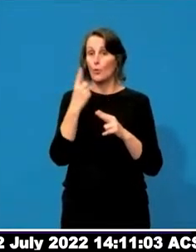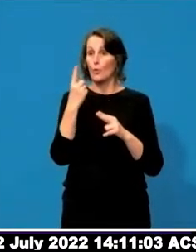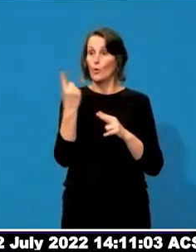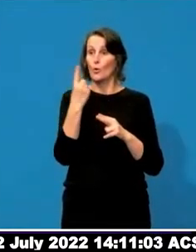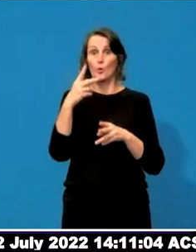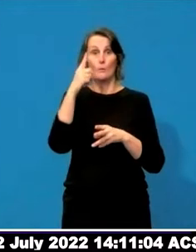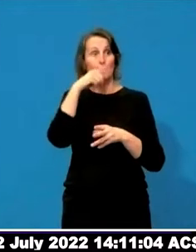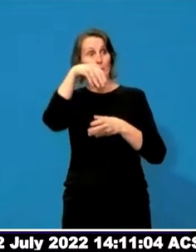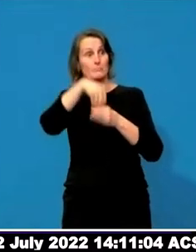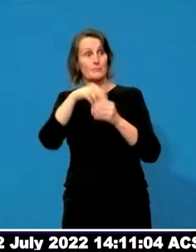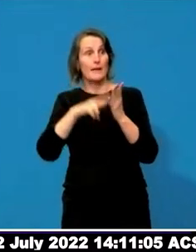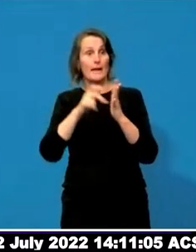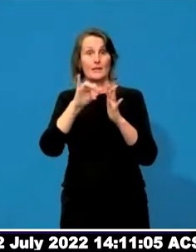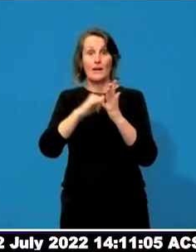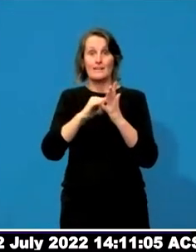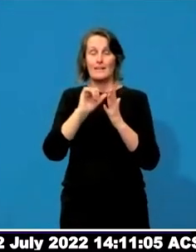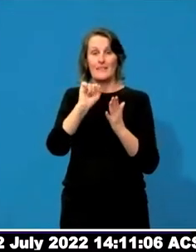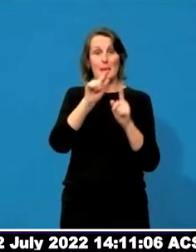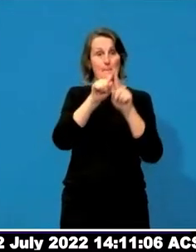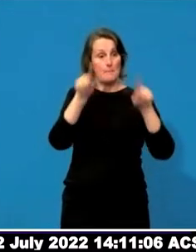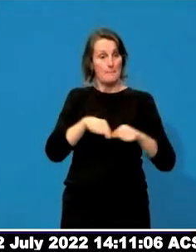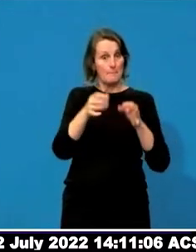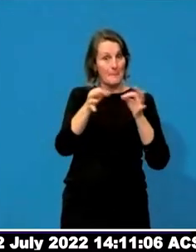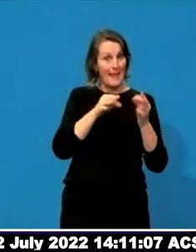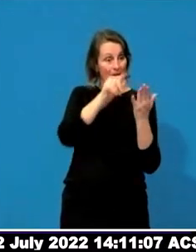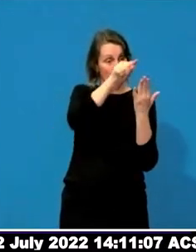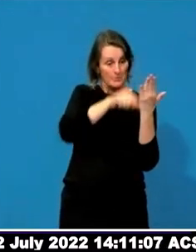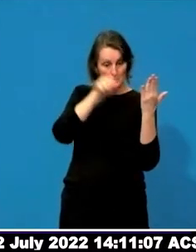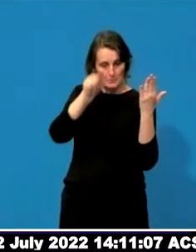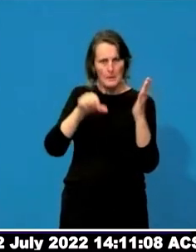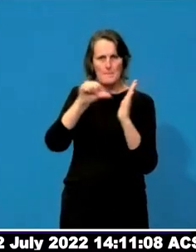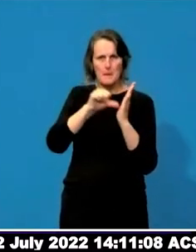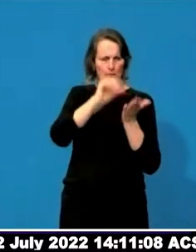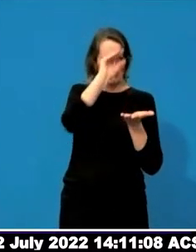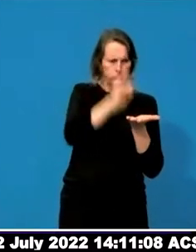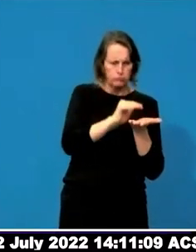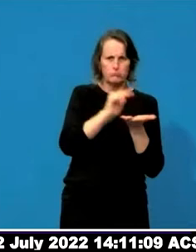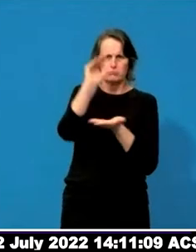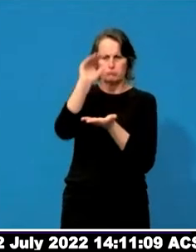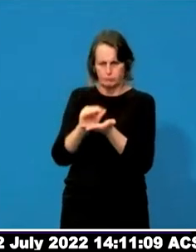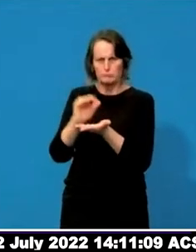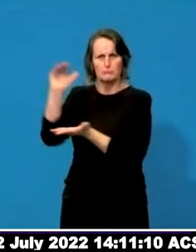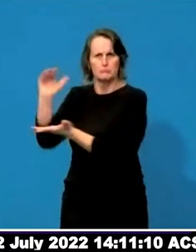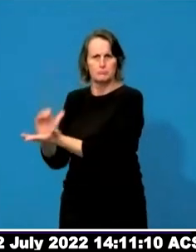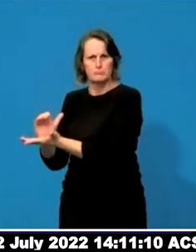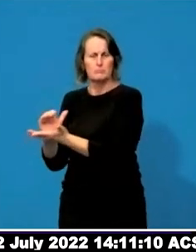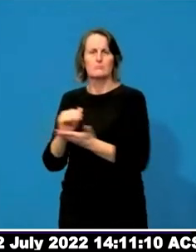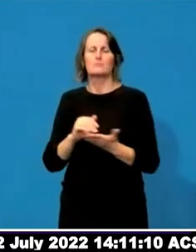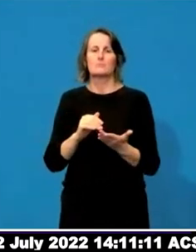That was one of the things that happened. Yeah. MS McMAHON: And how did you address this with the NDIA?